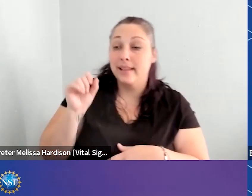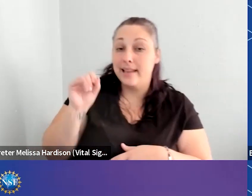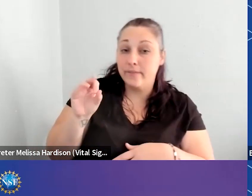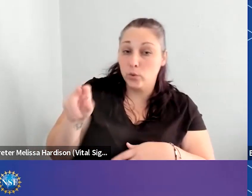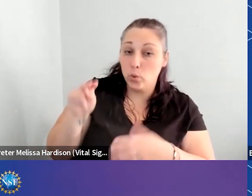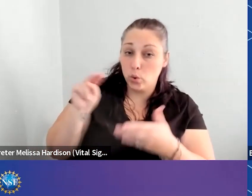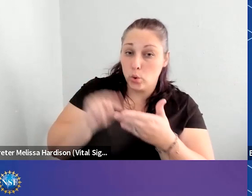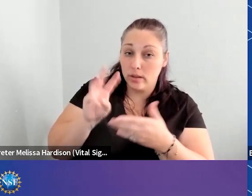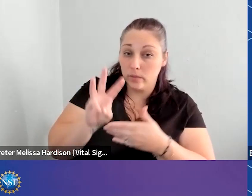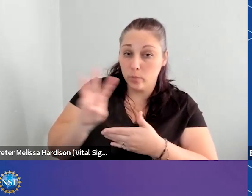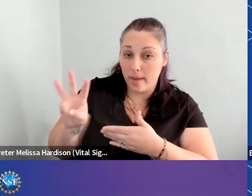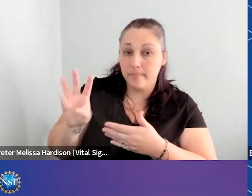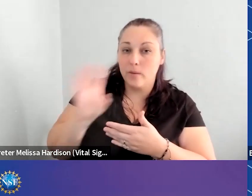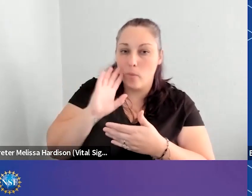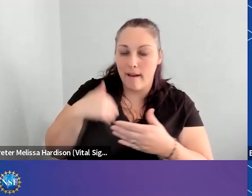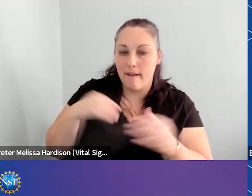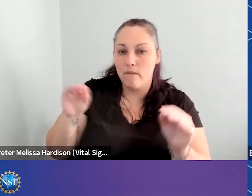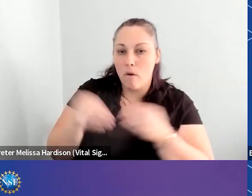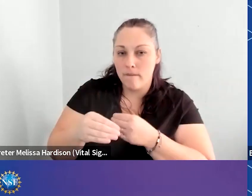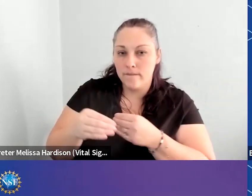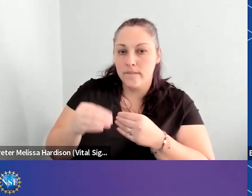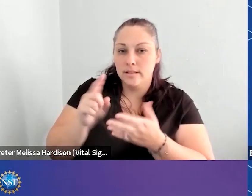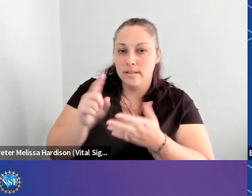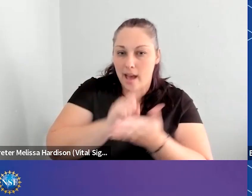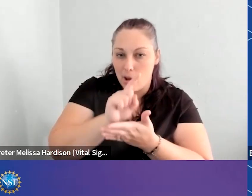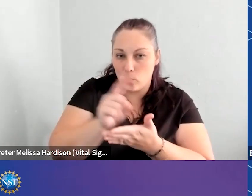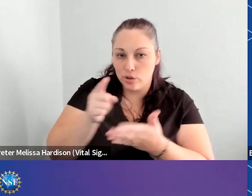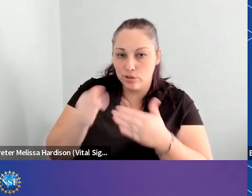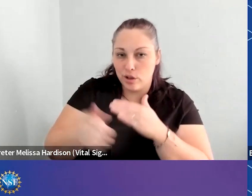You'll see in the website will have announcements, and they'll tell you when the office hours are.